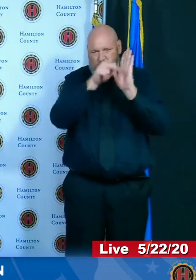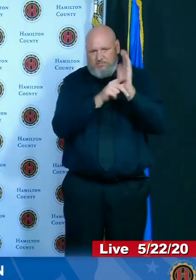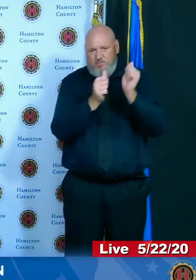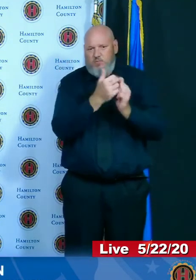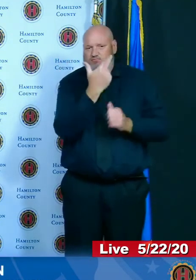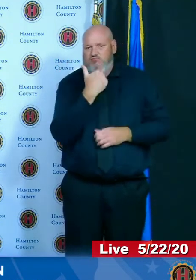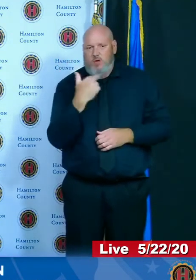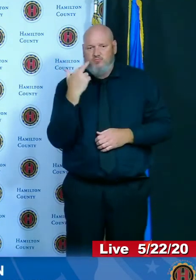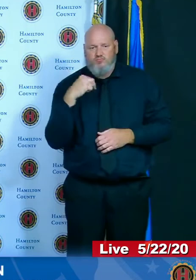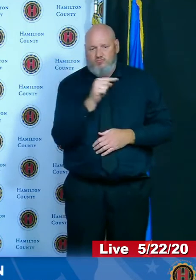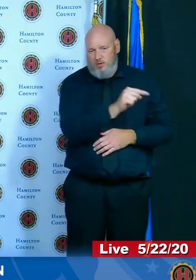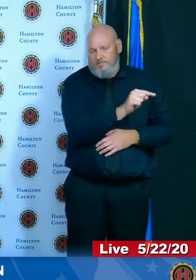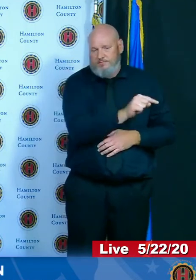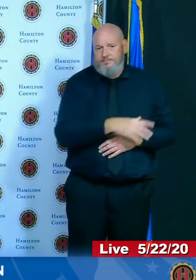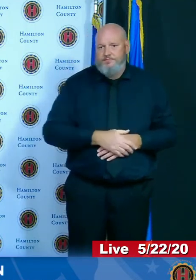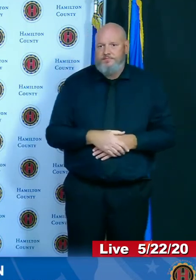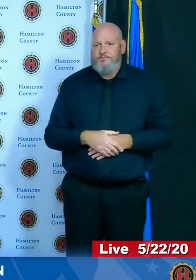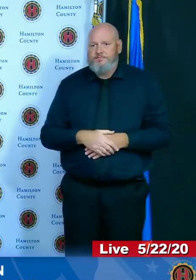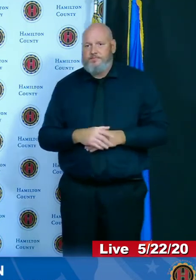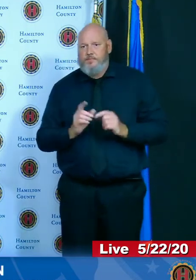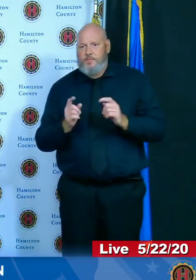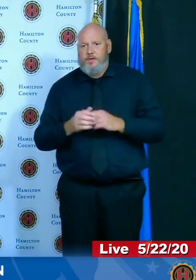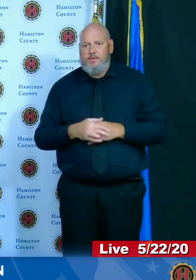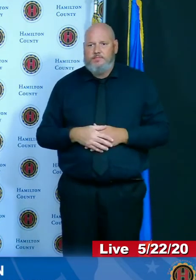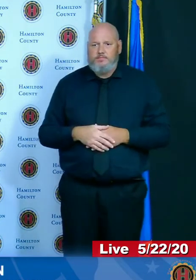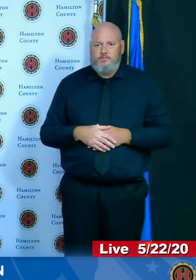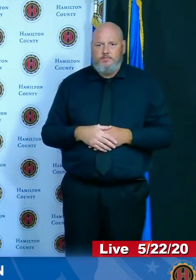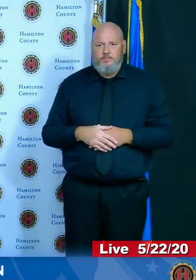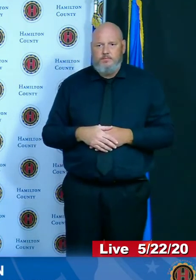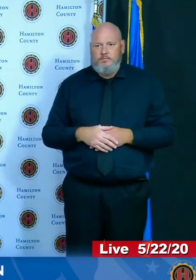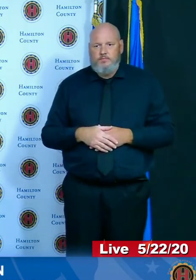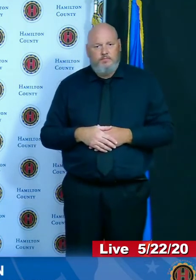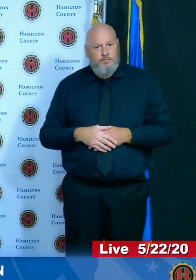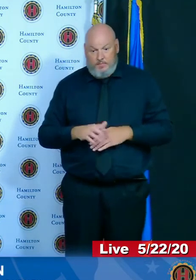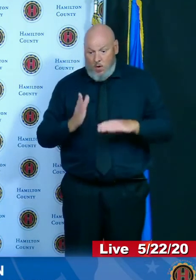of 300 people so no more than 300 people in this space there are still some